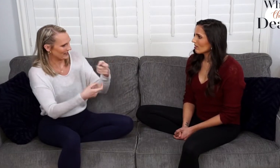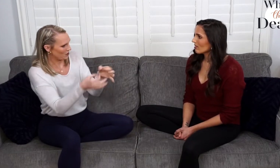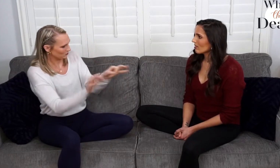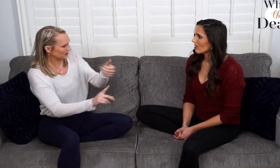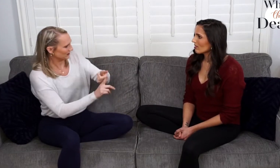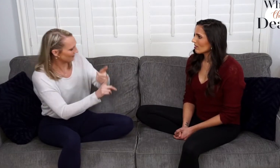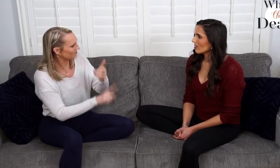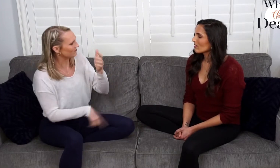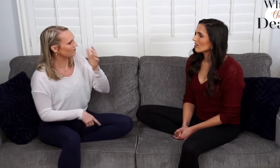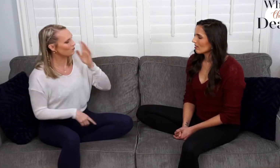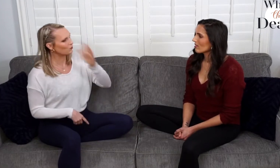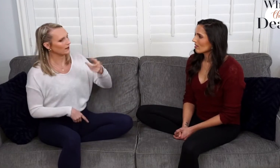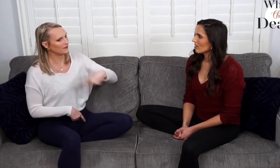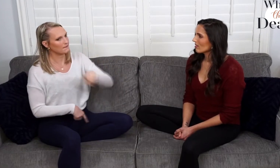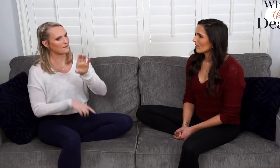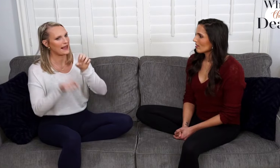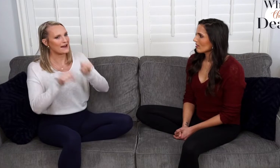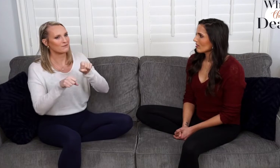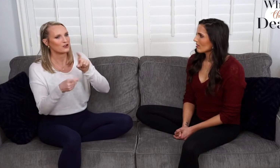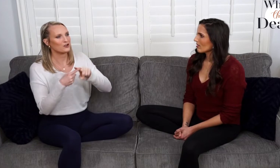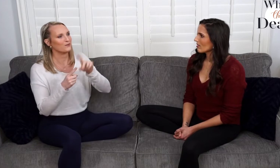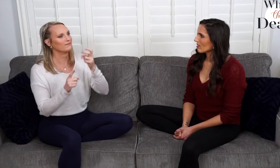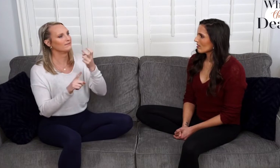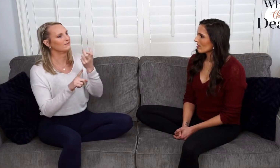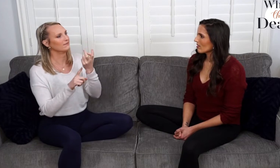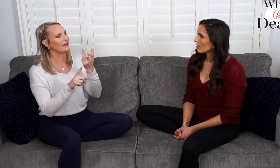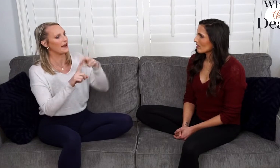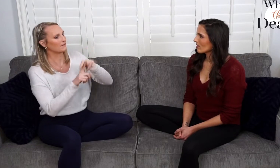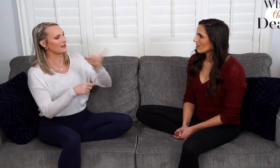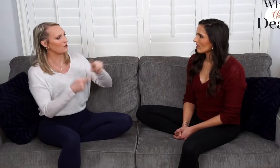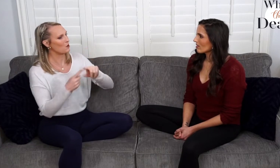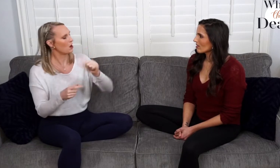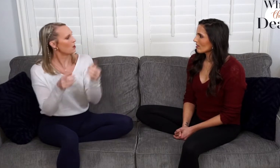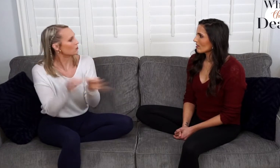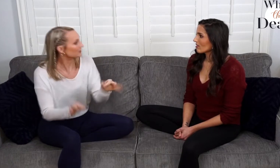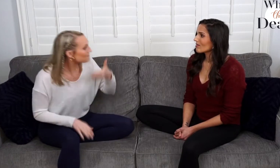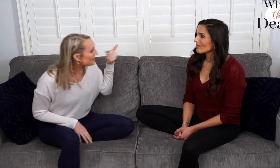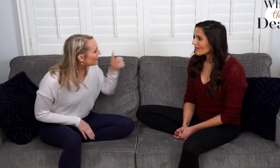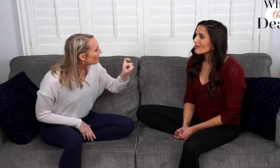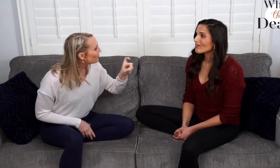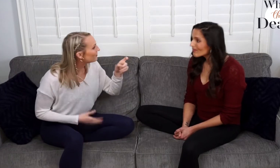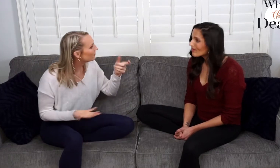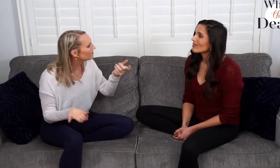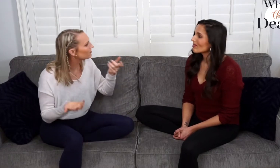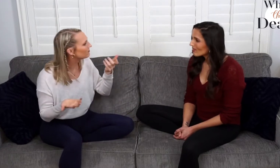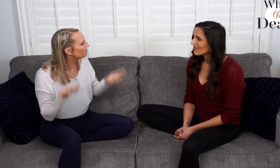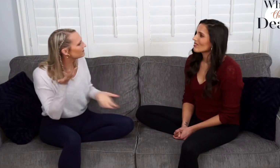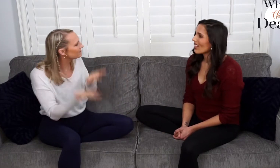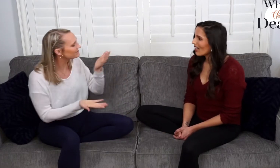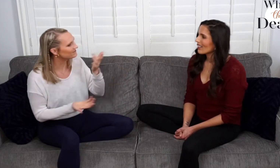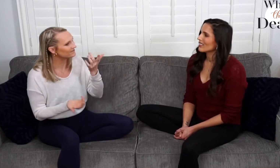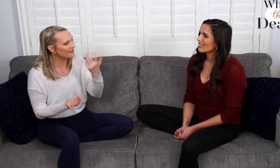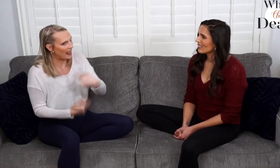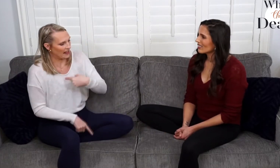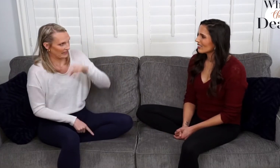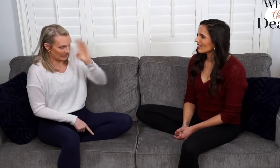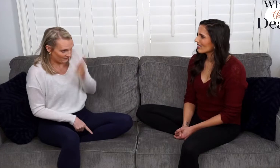within the language would they be able to apply that to other languages better? I never took